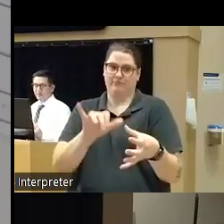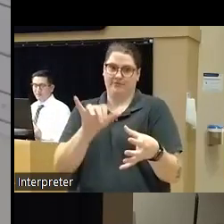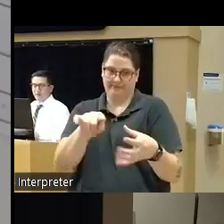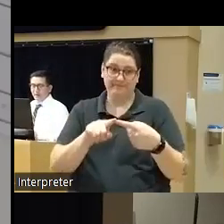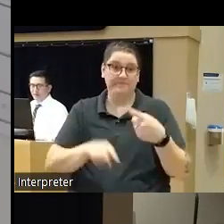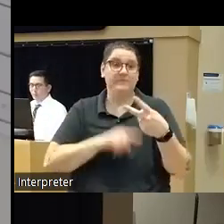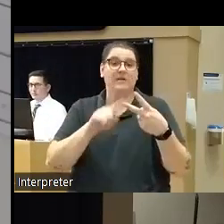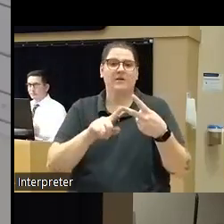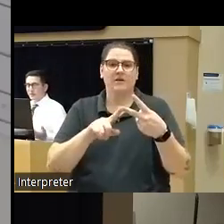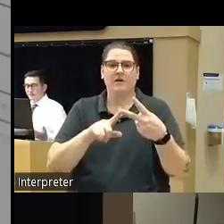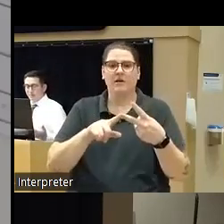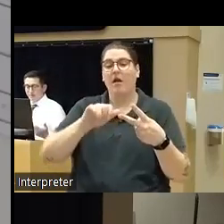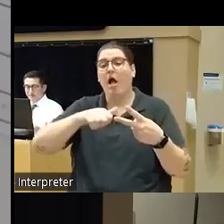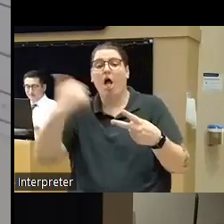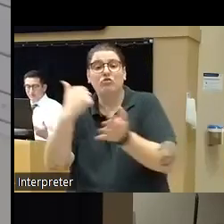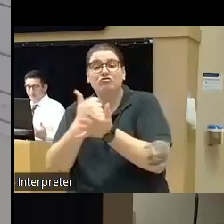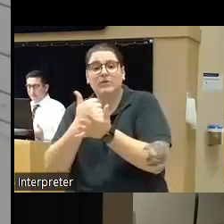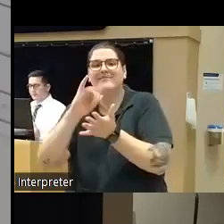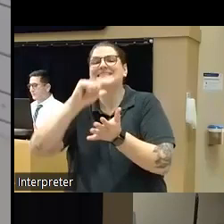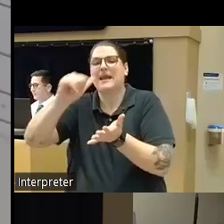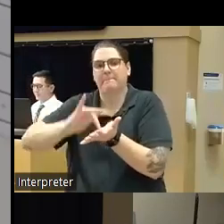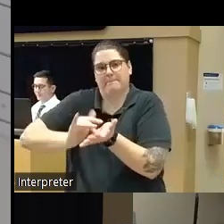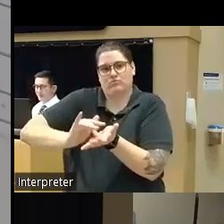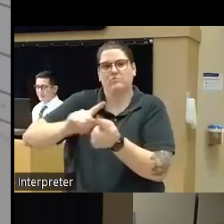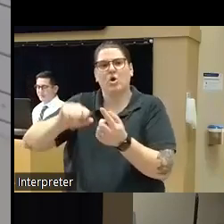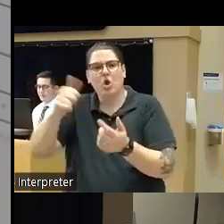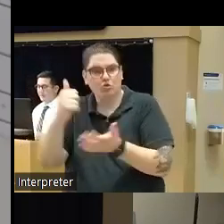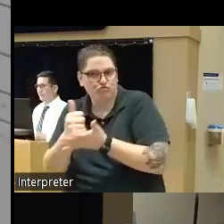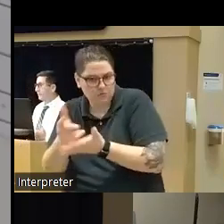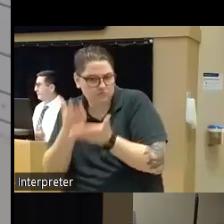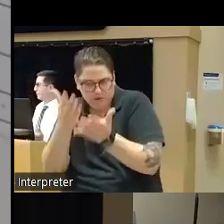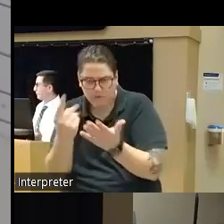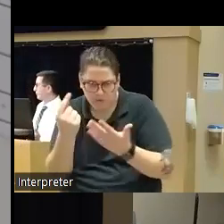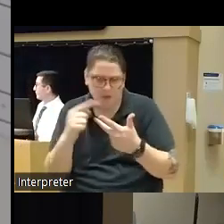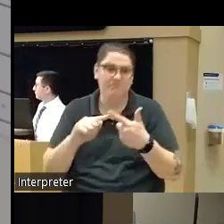right and what are some non-pharmacological things that you might recommend and you know if you were